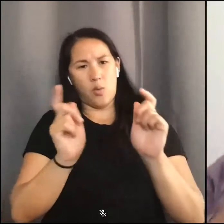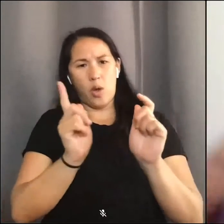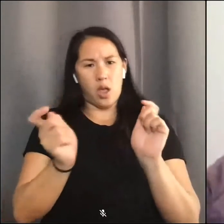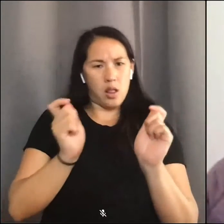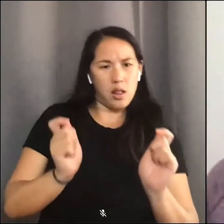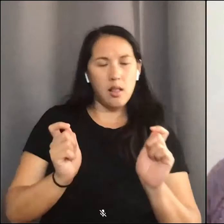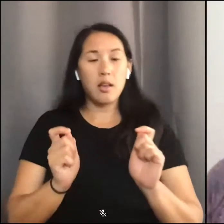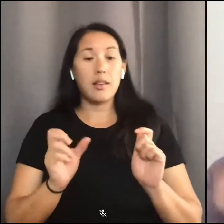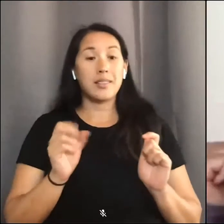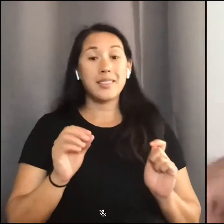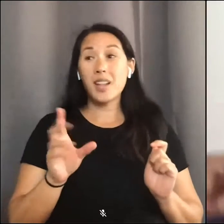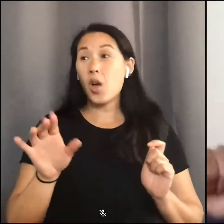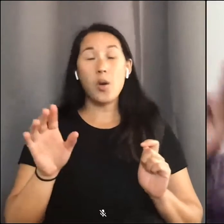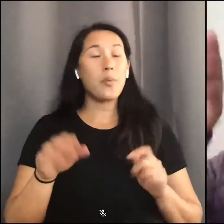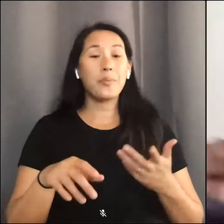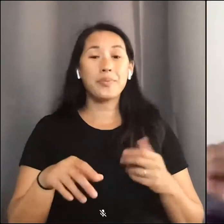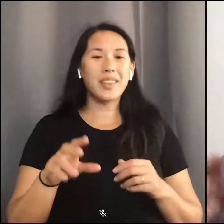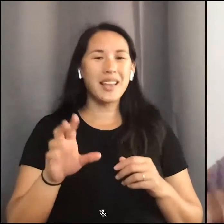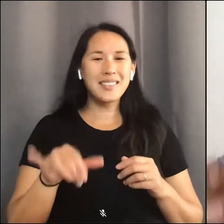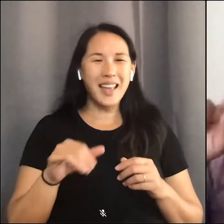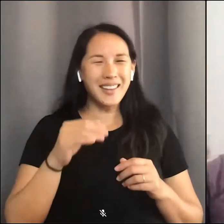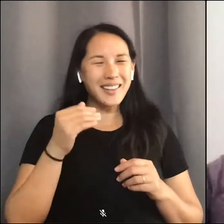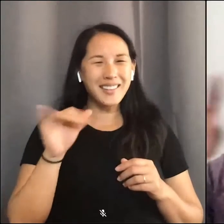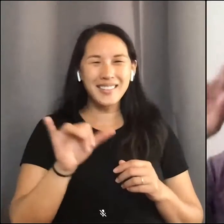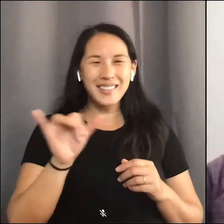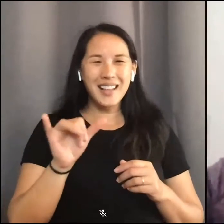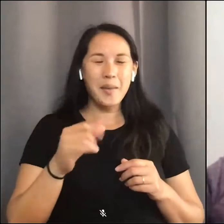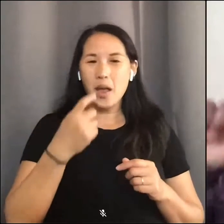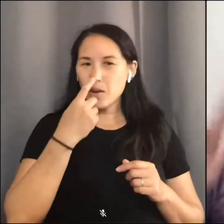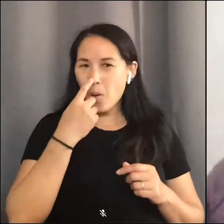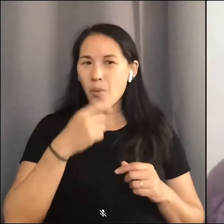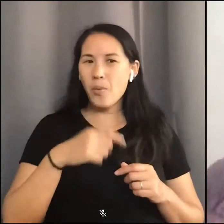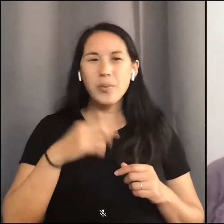ecosystem laid out so it's like nose you can look at like a brain the old mind mapping kind of model